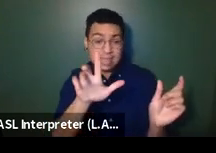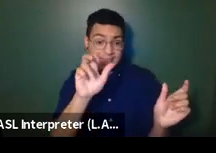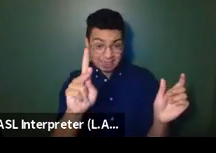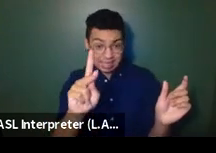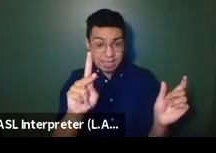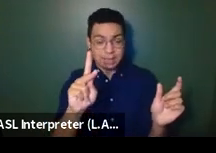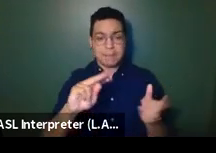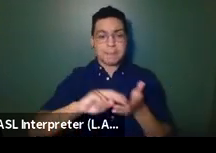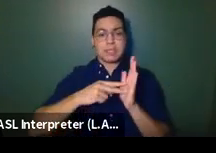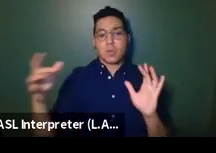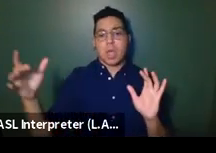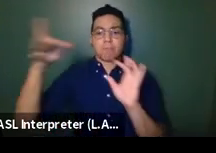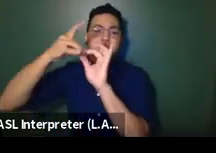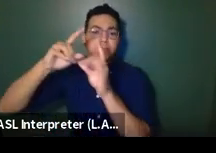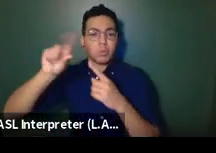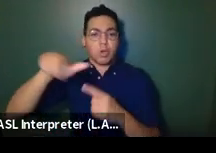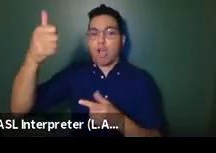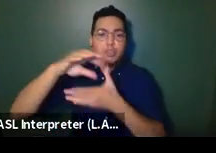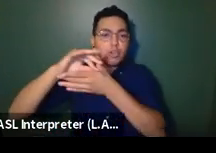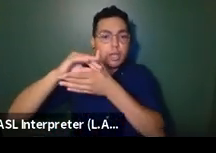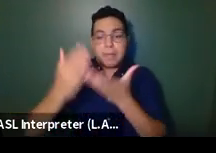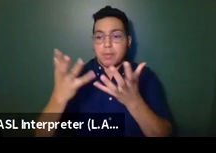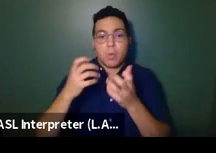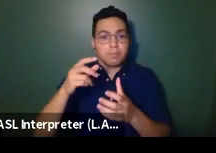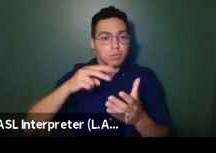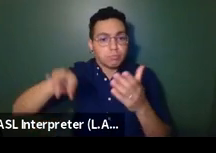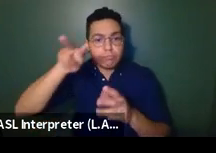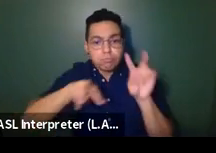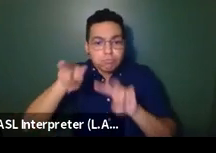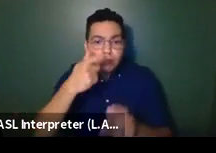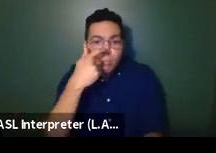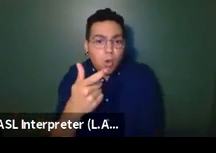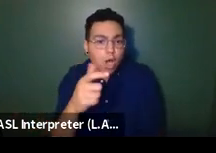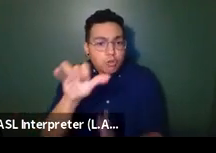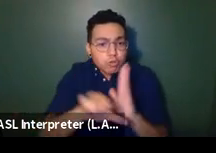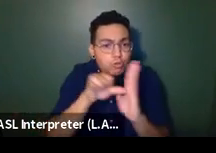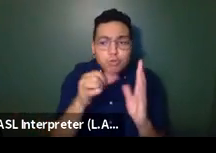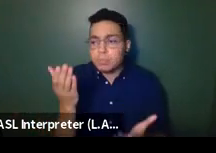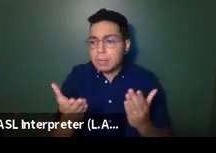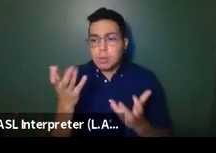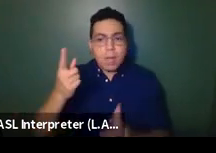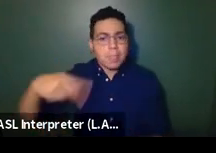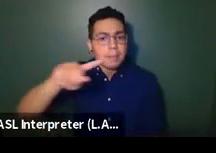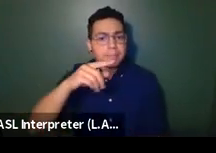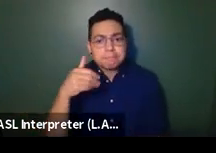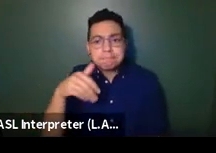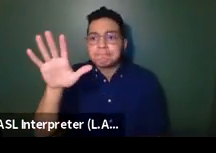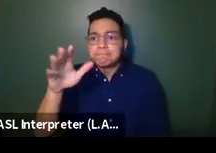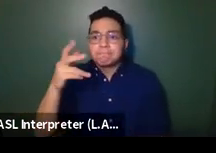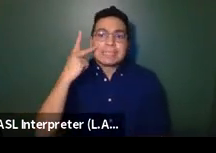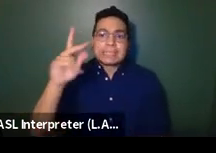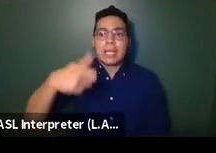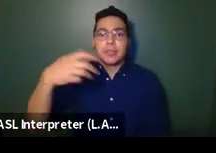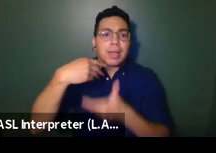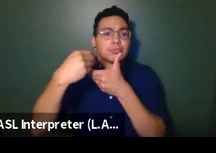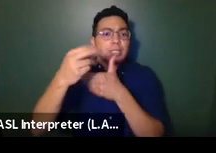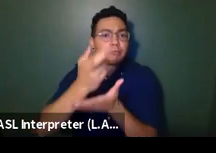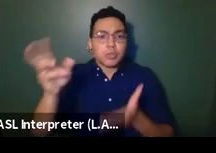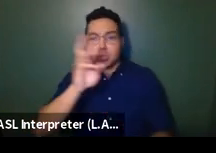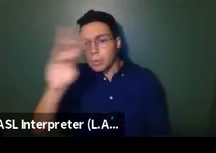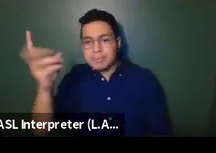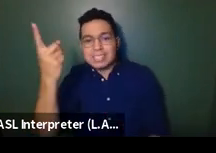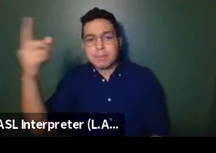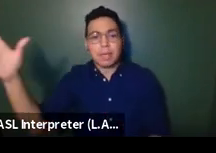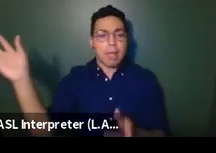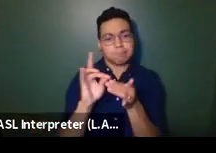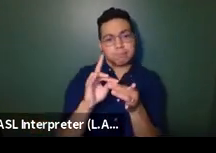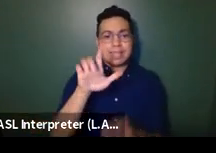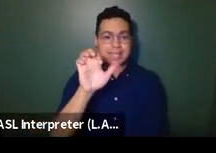ESD 189 - Amy Colburn: Our URL. So maybe you want them to go watch a YouTube video. Maybe you want them to go to some outside resource you can link that here, give it a title.